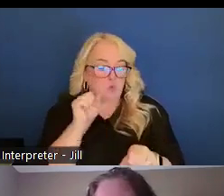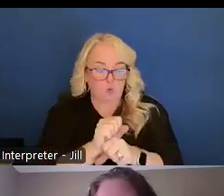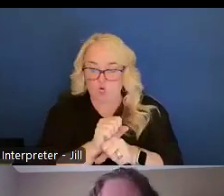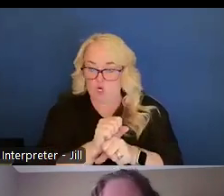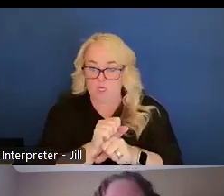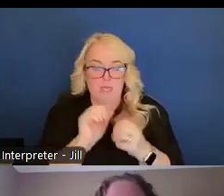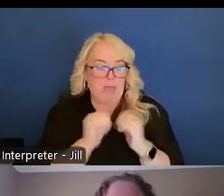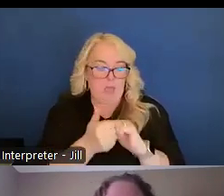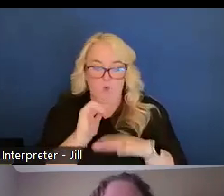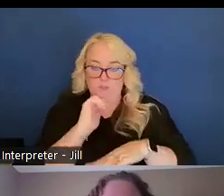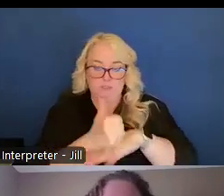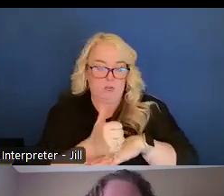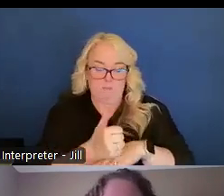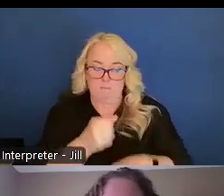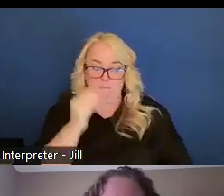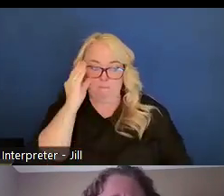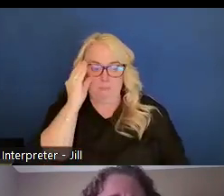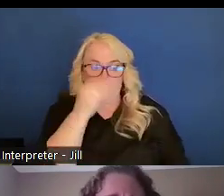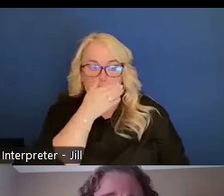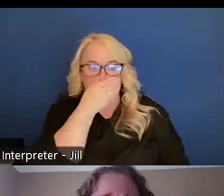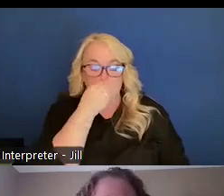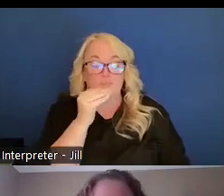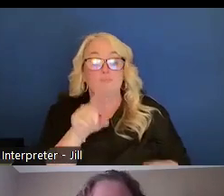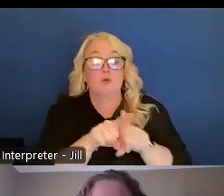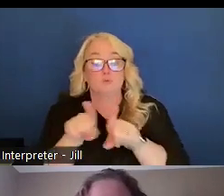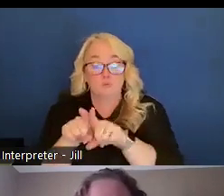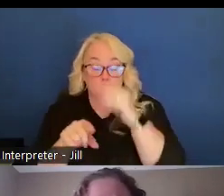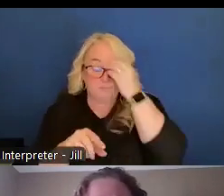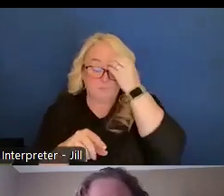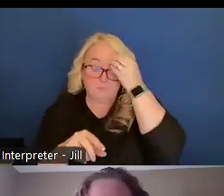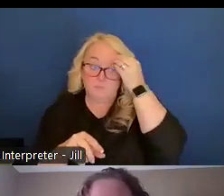set up. The other thing about commenting on a waiver, is that